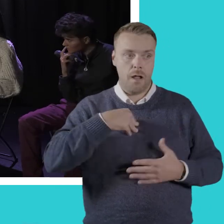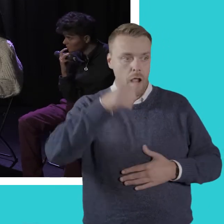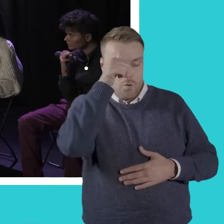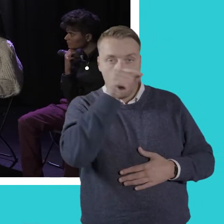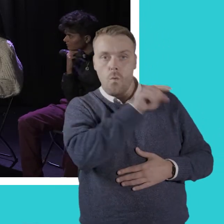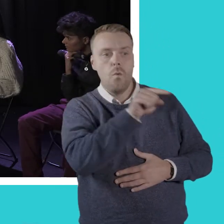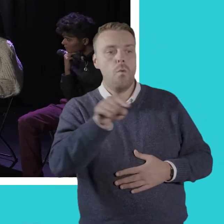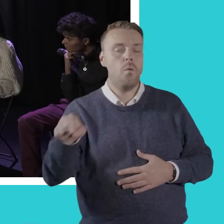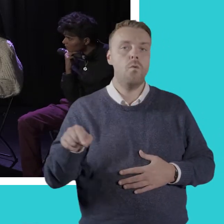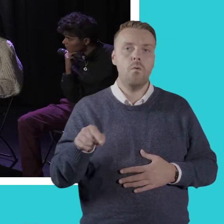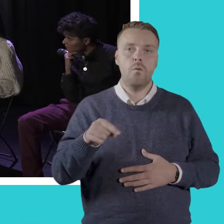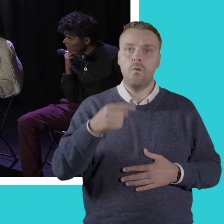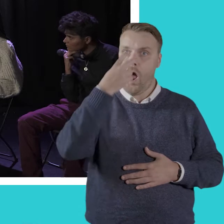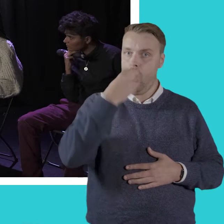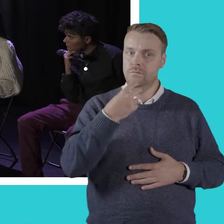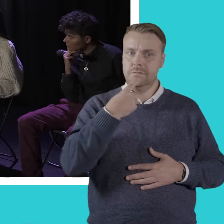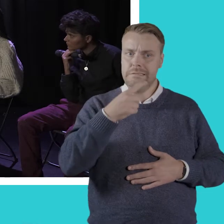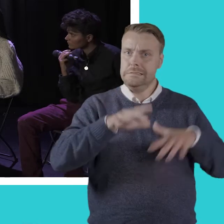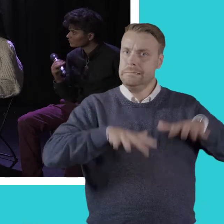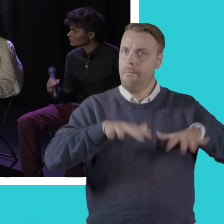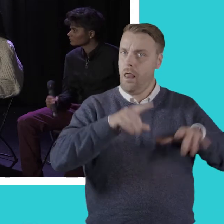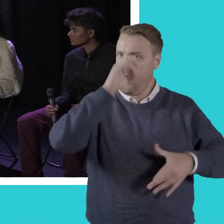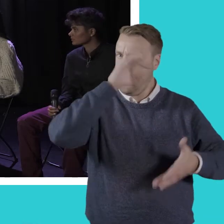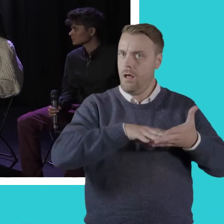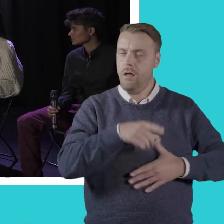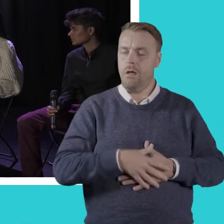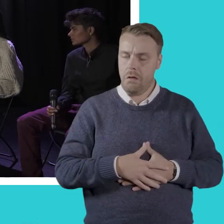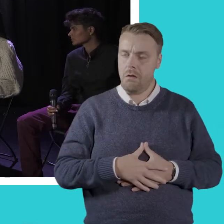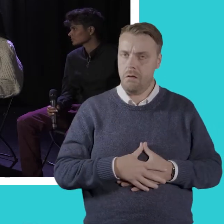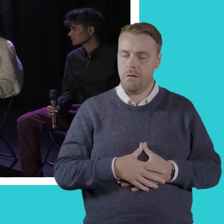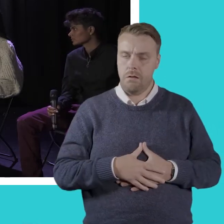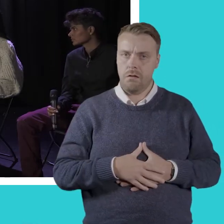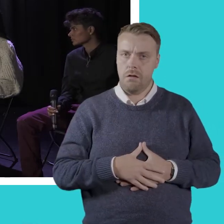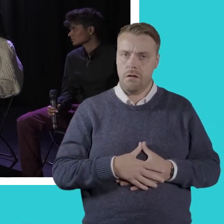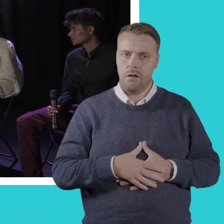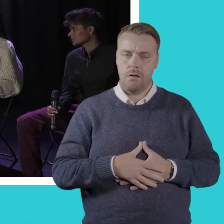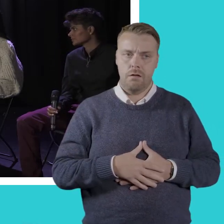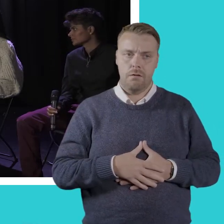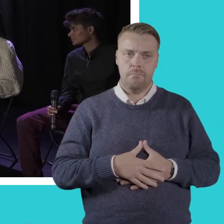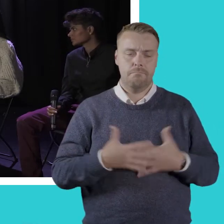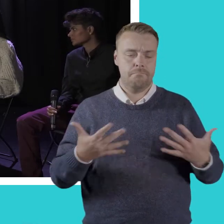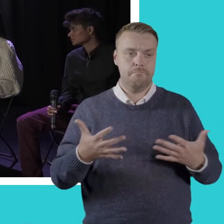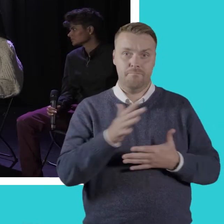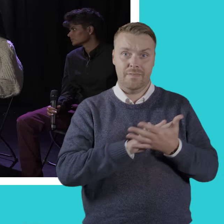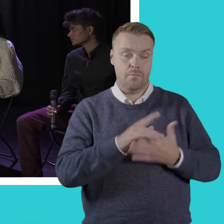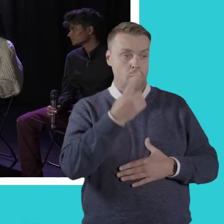lot that are older than me who say similar things that our communities done to each other. And it's gonna it turns into something where one person might have a hatred for another